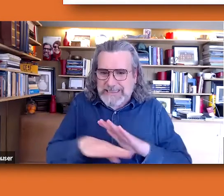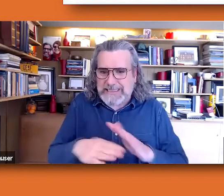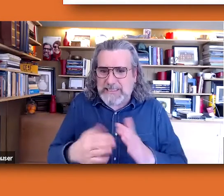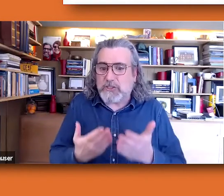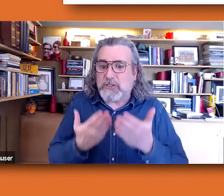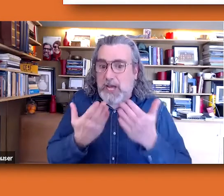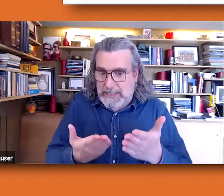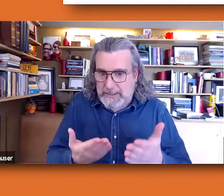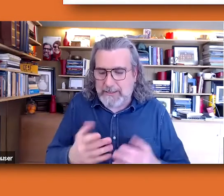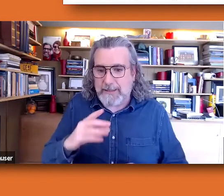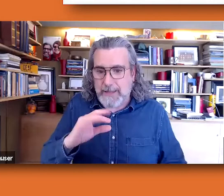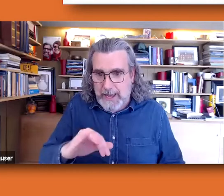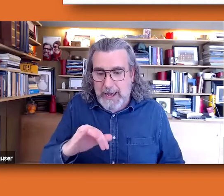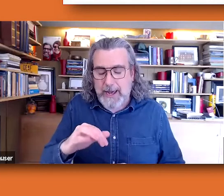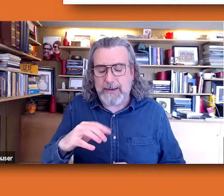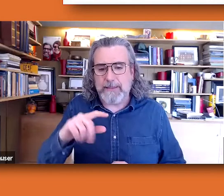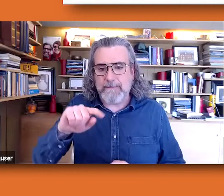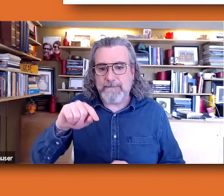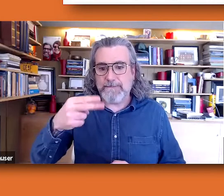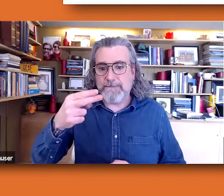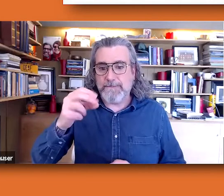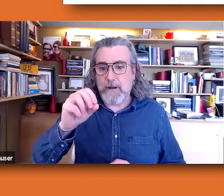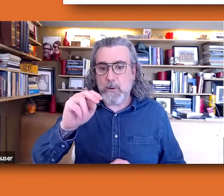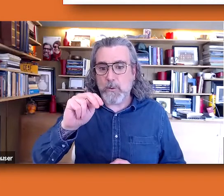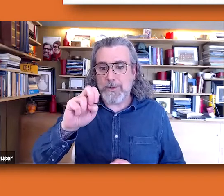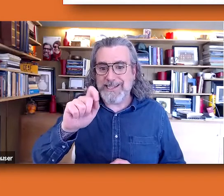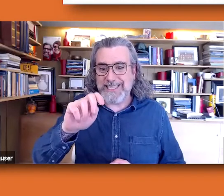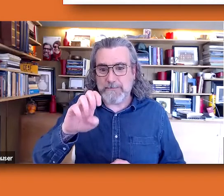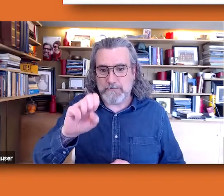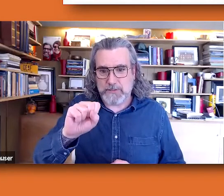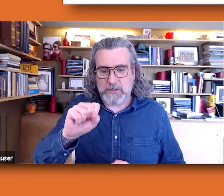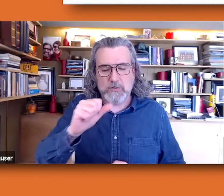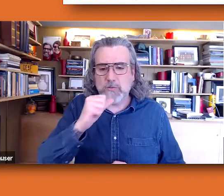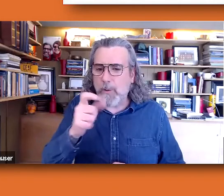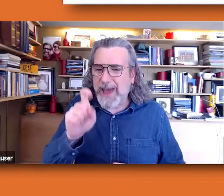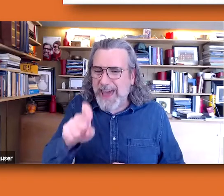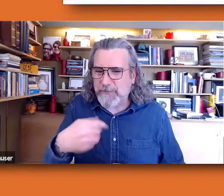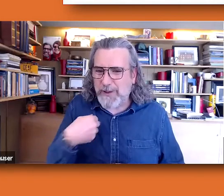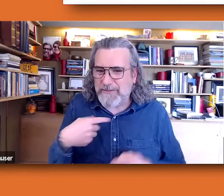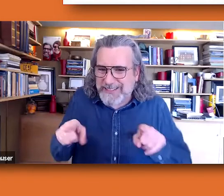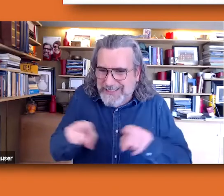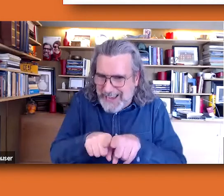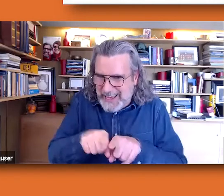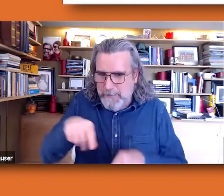but basically my dissertation findings suggest that phonemes